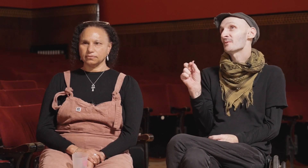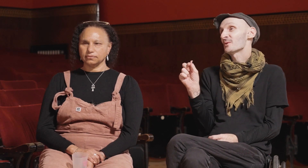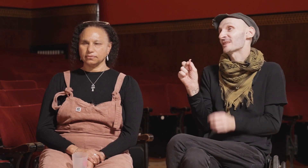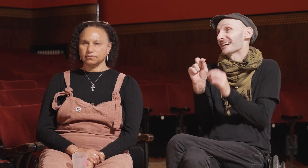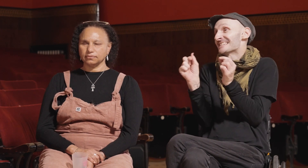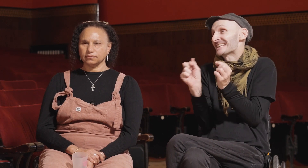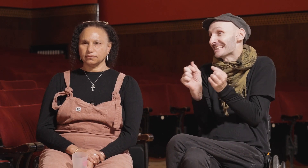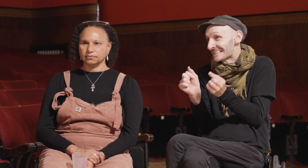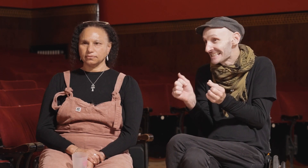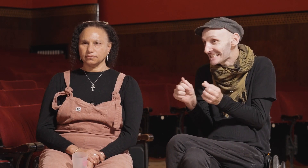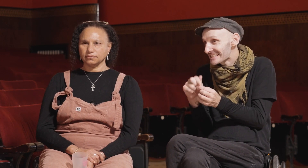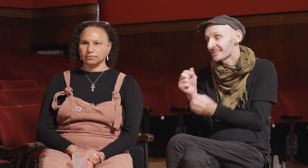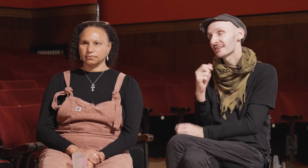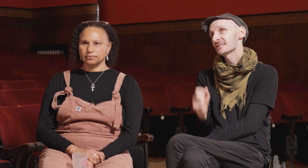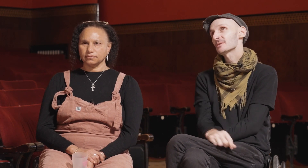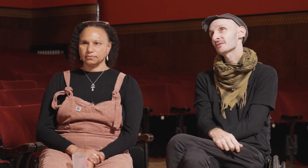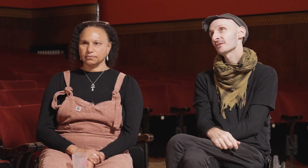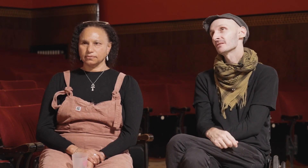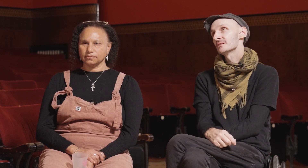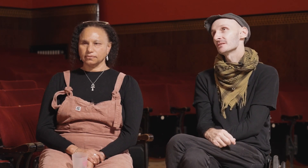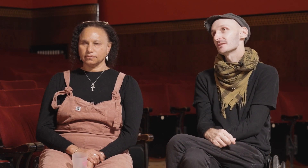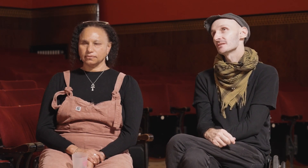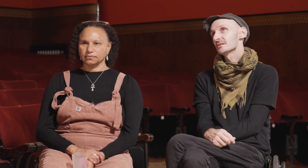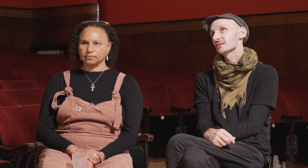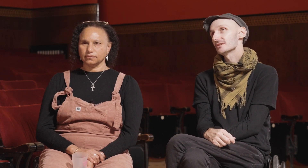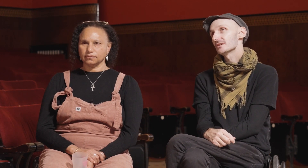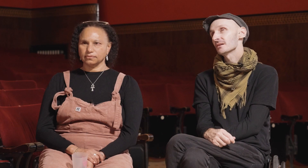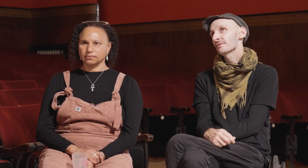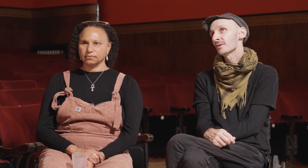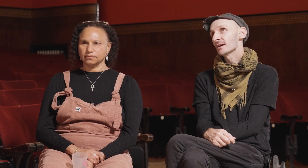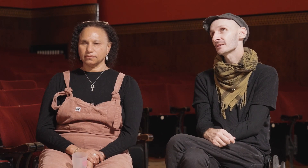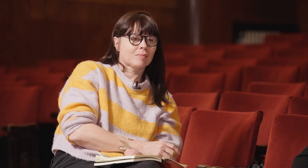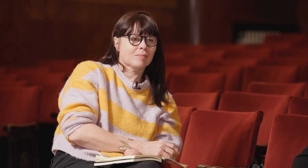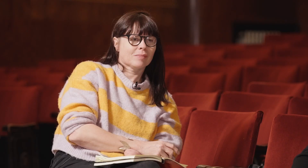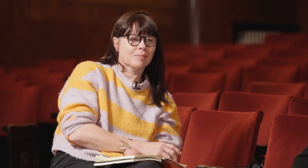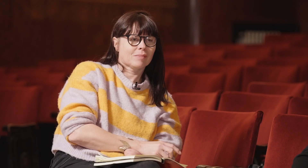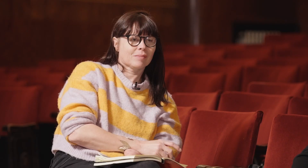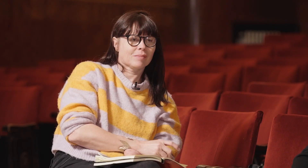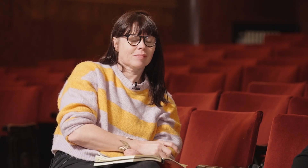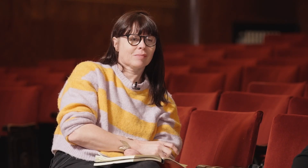what the ideal is, especially for... for my circumstances...